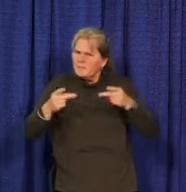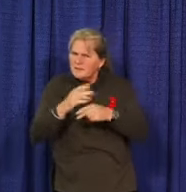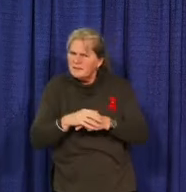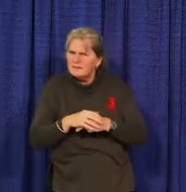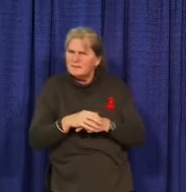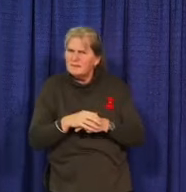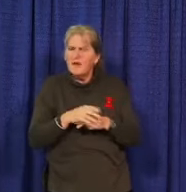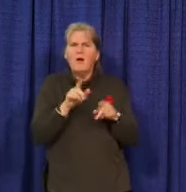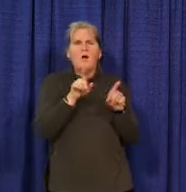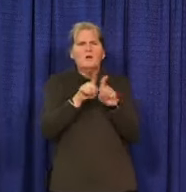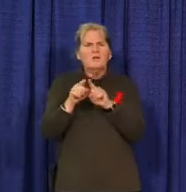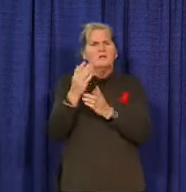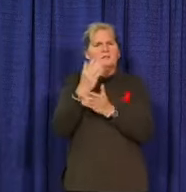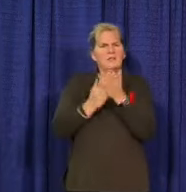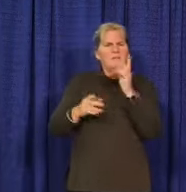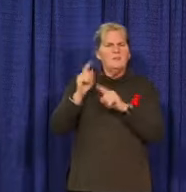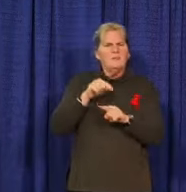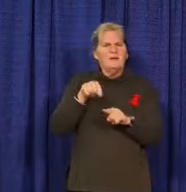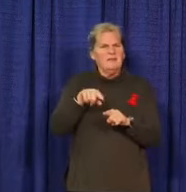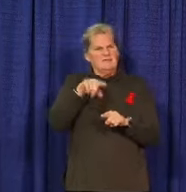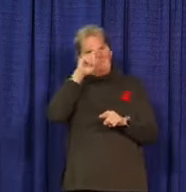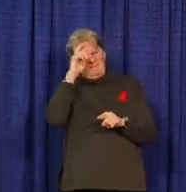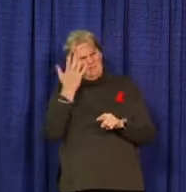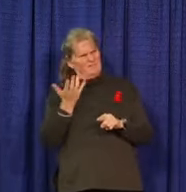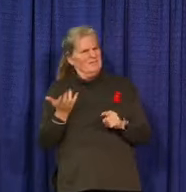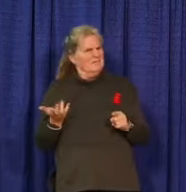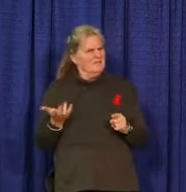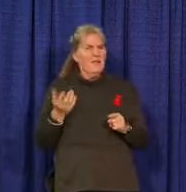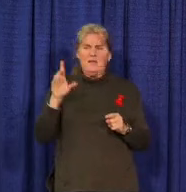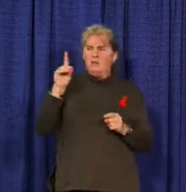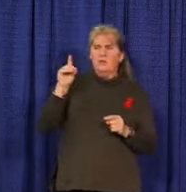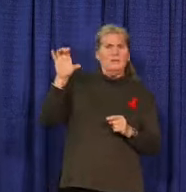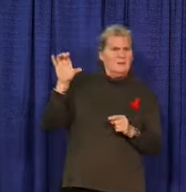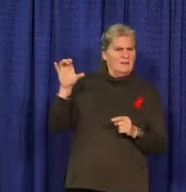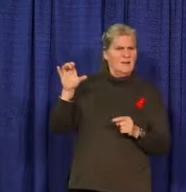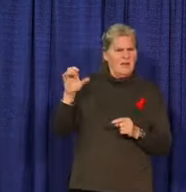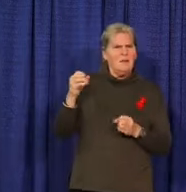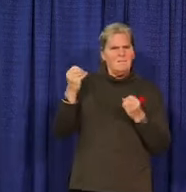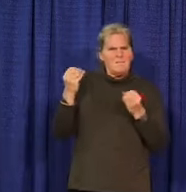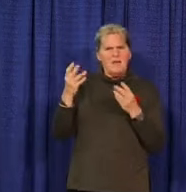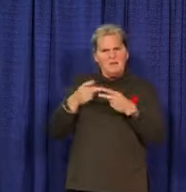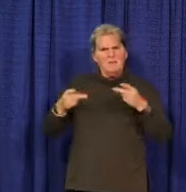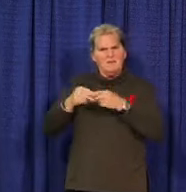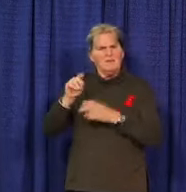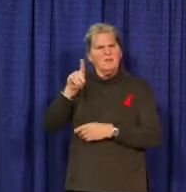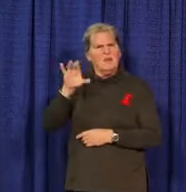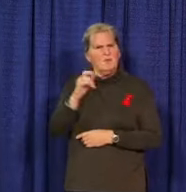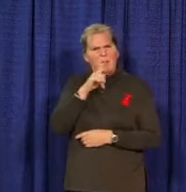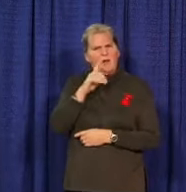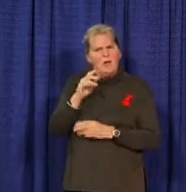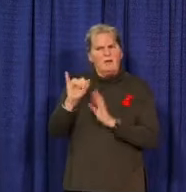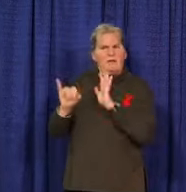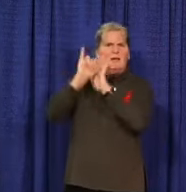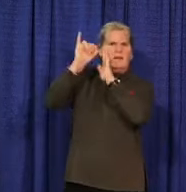concern that locations in Dawson city were not identified as possible places of exposure.